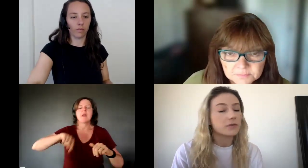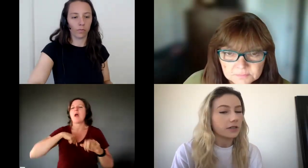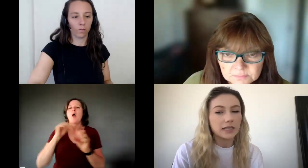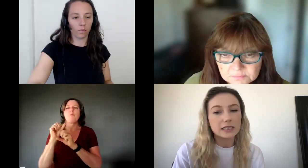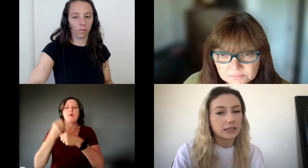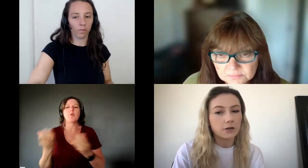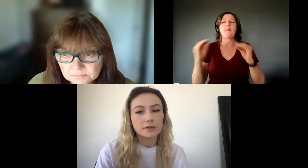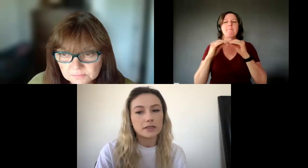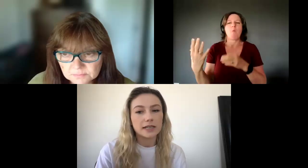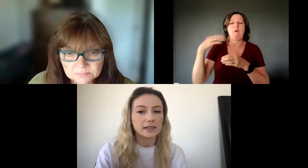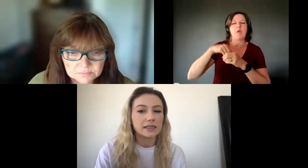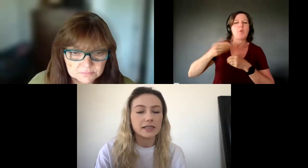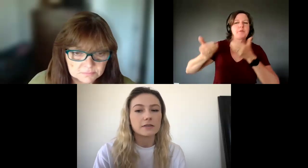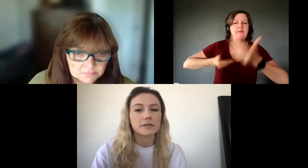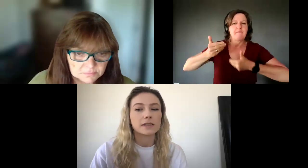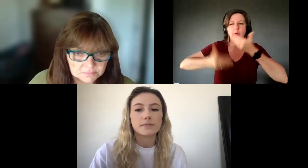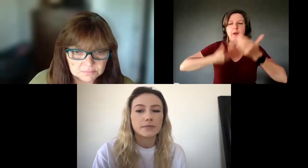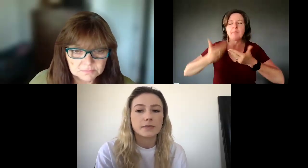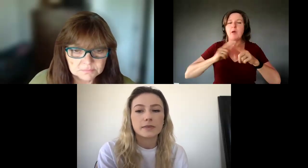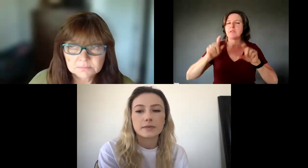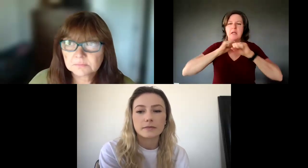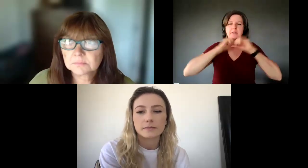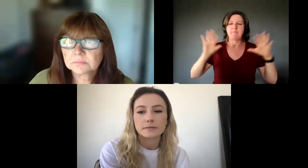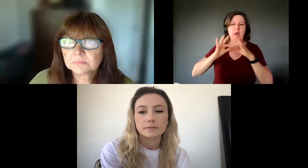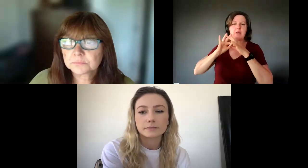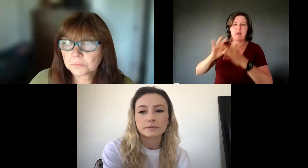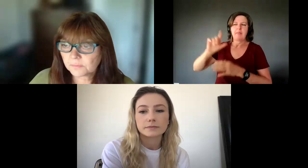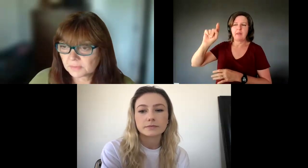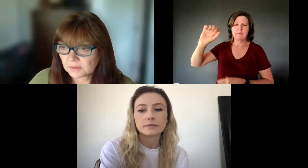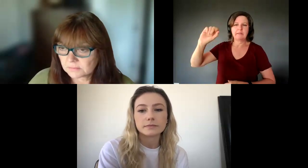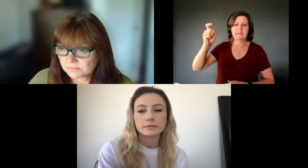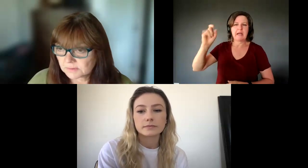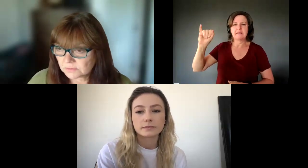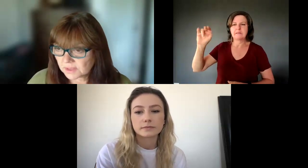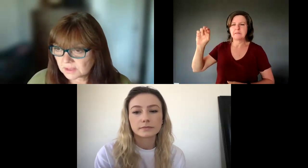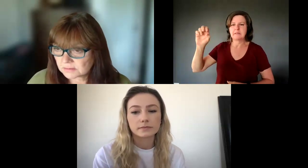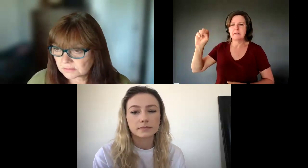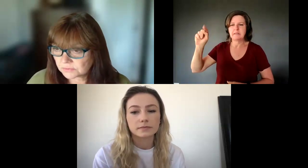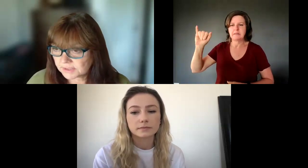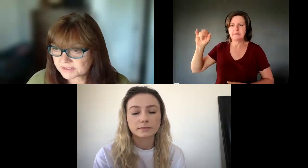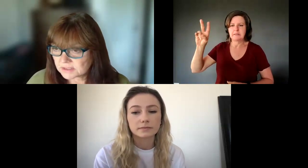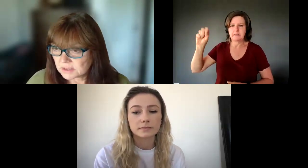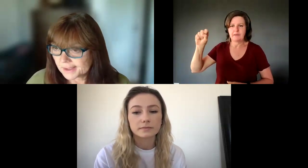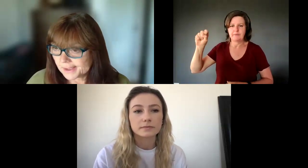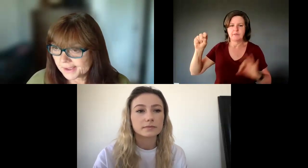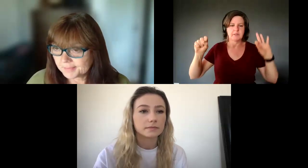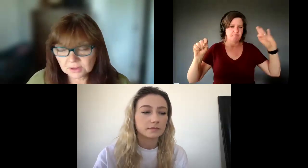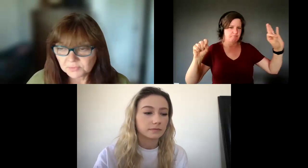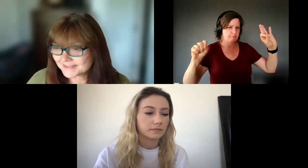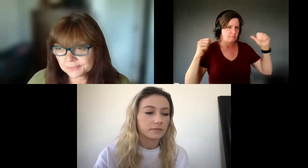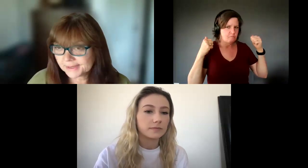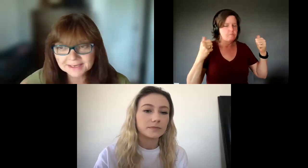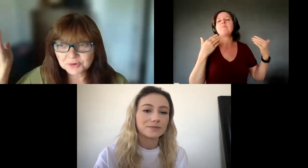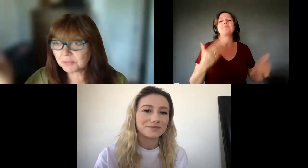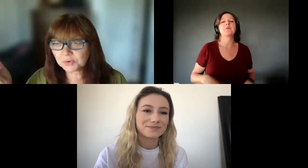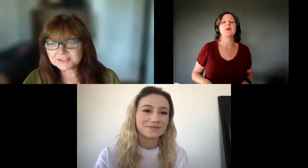not done anything around tax incentives. >> NIKKI POWIS: We getting more and more questions now Keely.